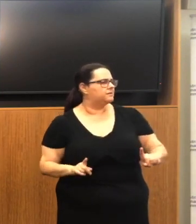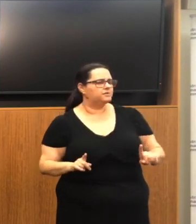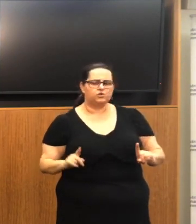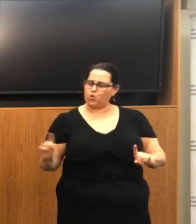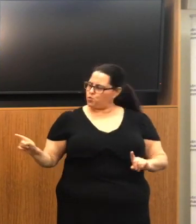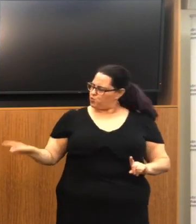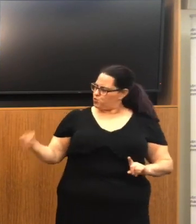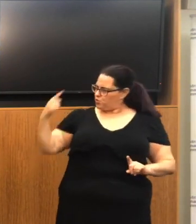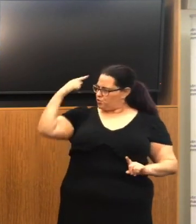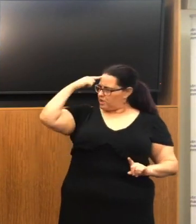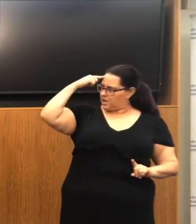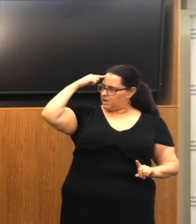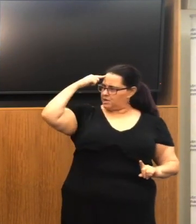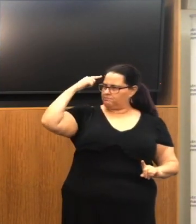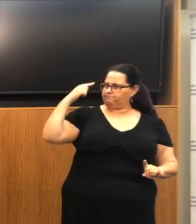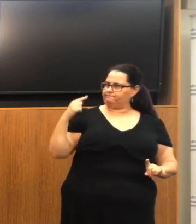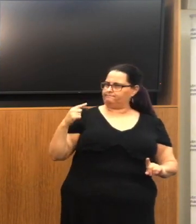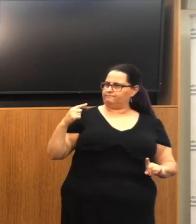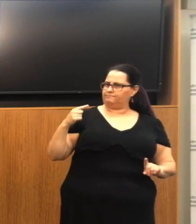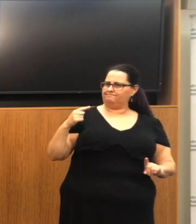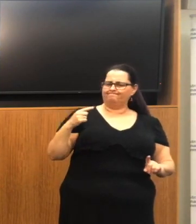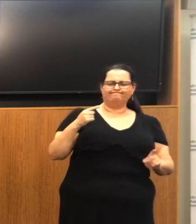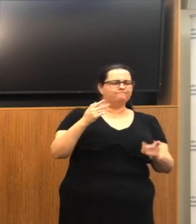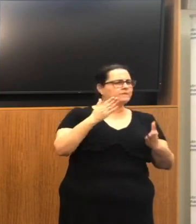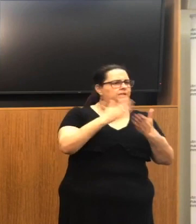And what do you see as some of the really intractable problems?